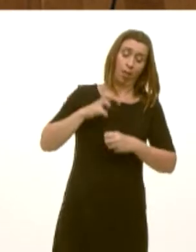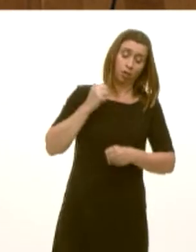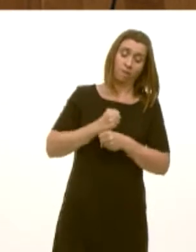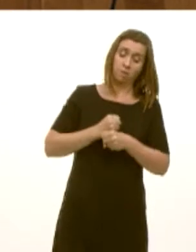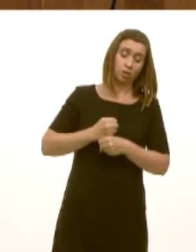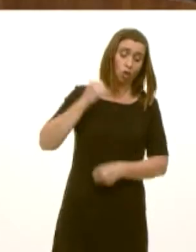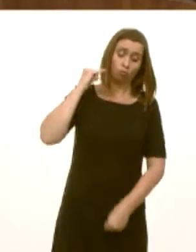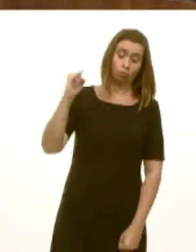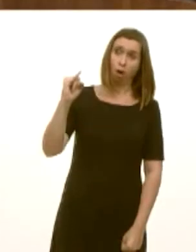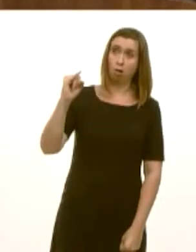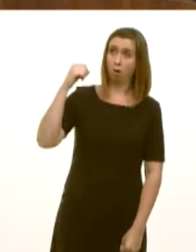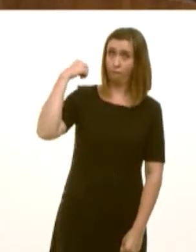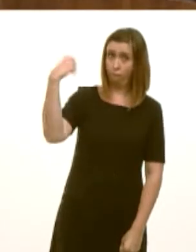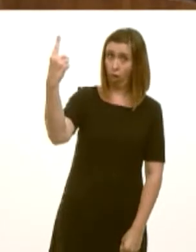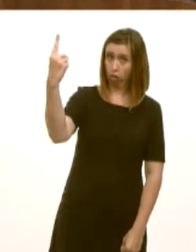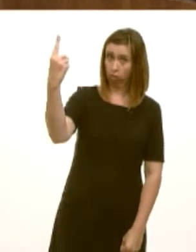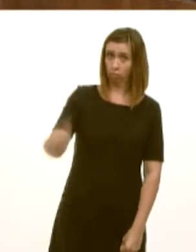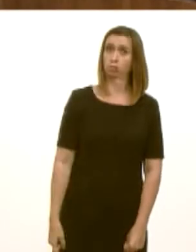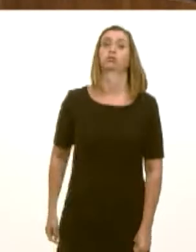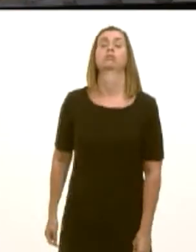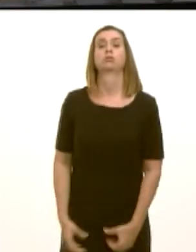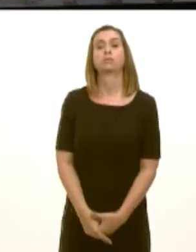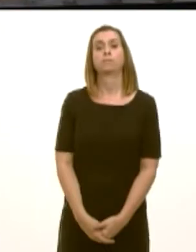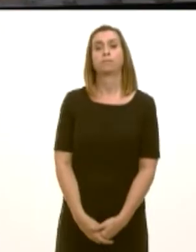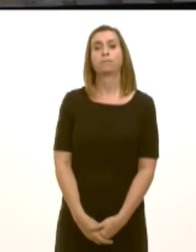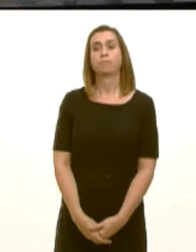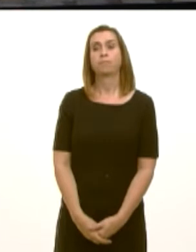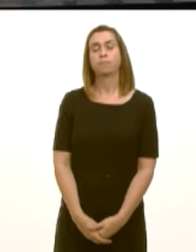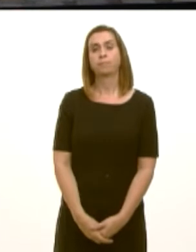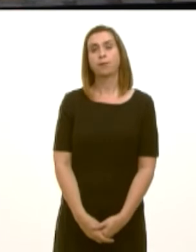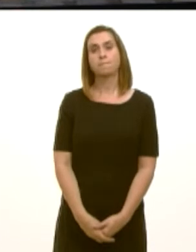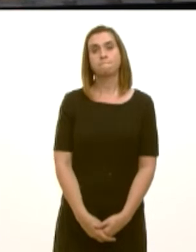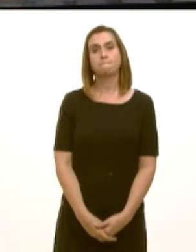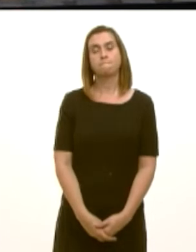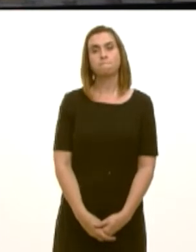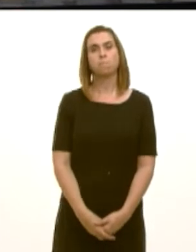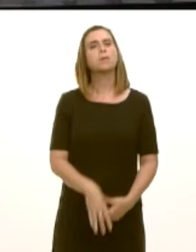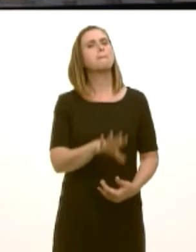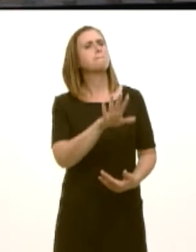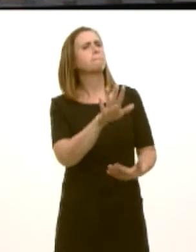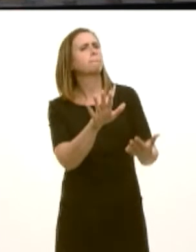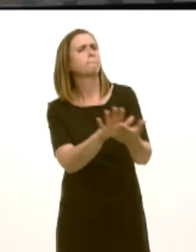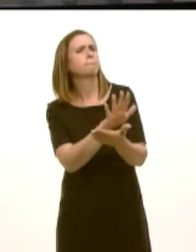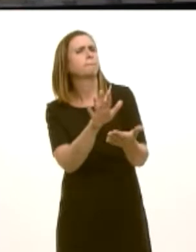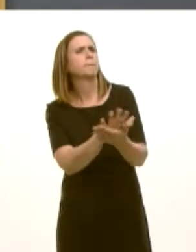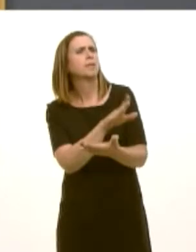Rhodri Glyn Thomas: Iím very pleased, First Minister, that youíre so enthusiastic for